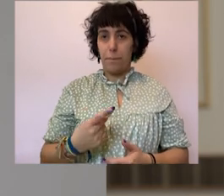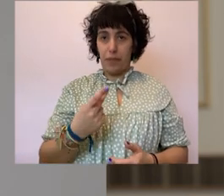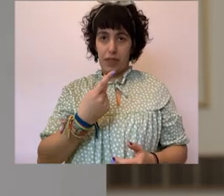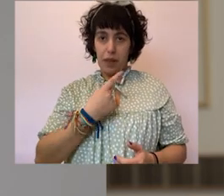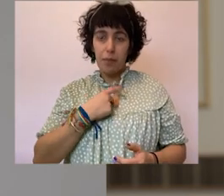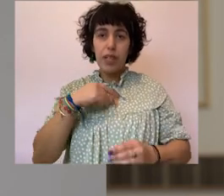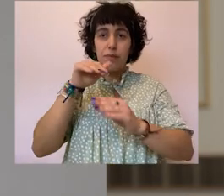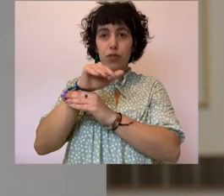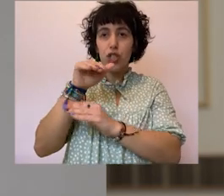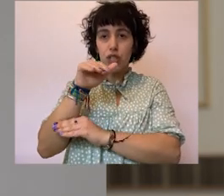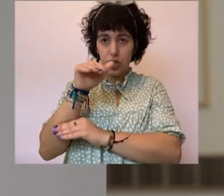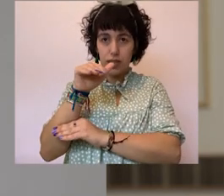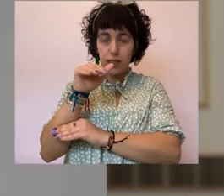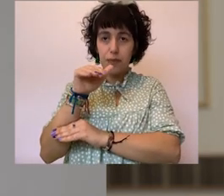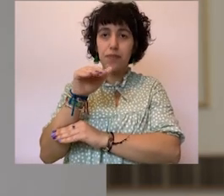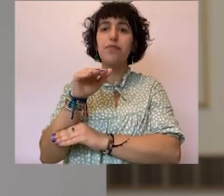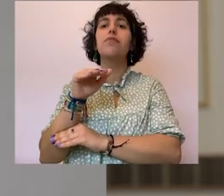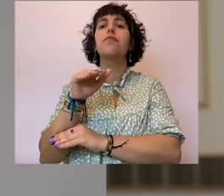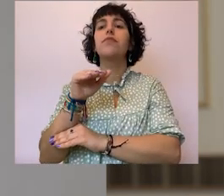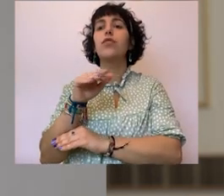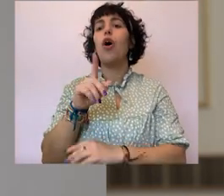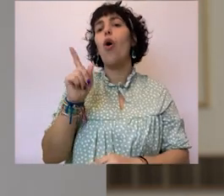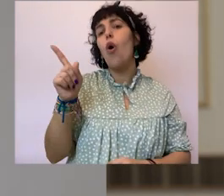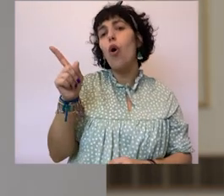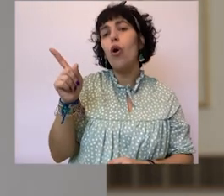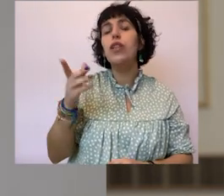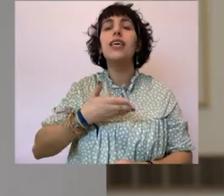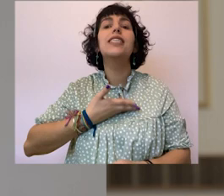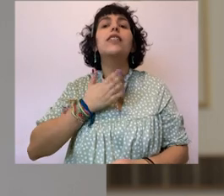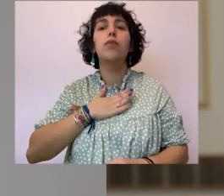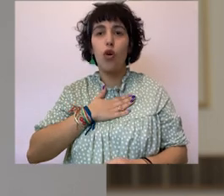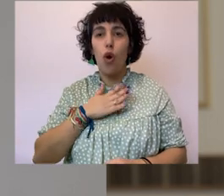Constantly, you are alone, so you learn how to cope alone.